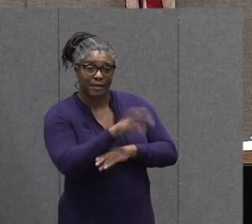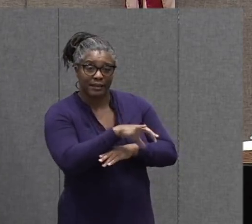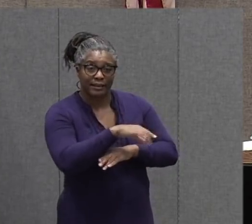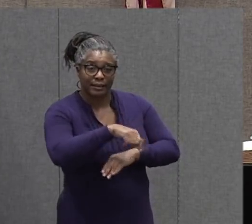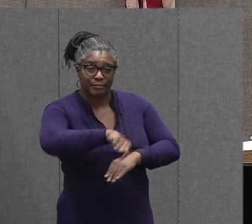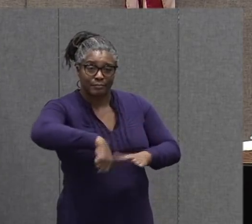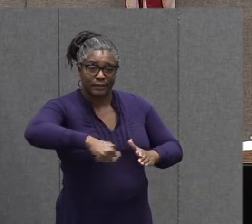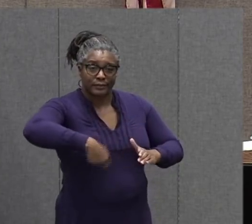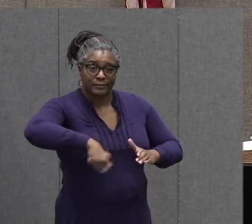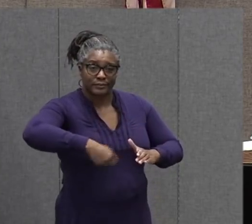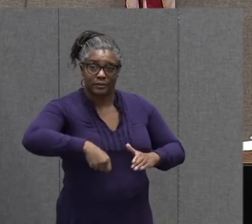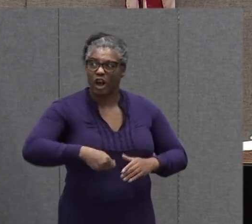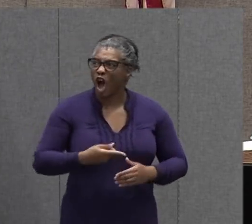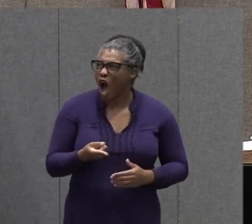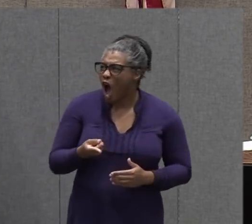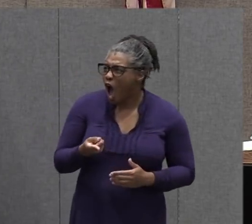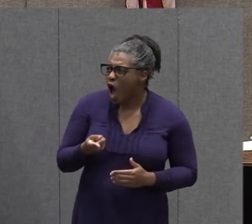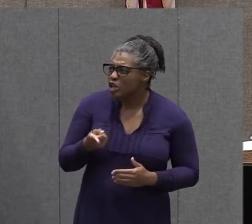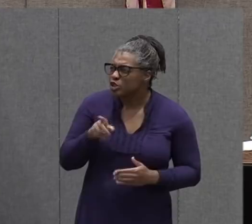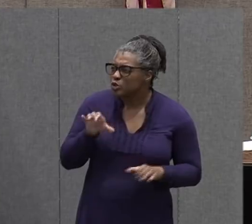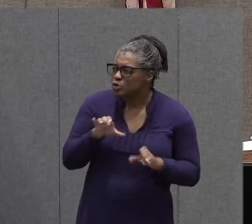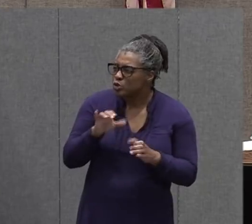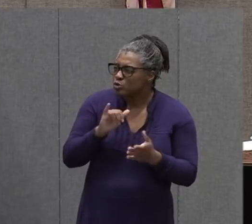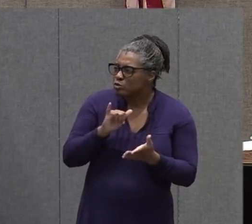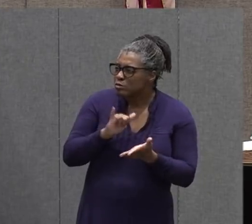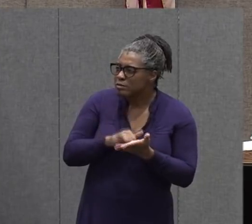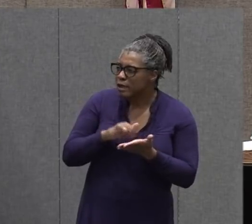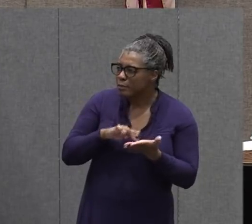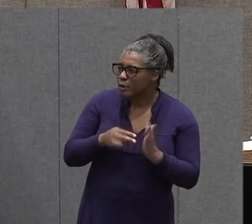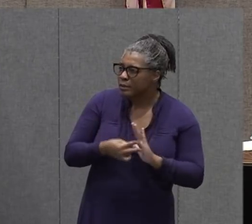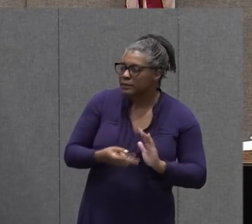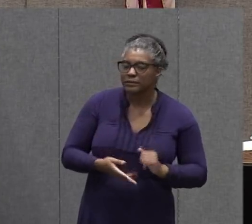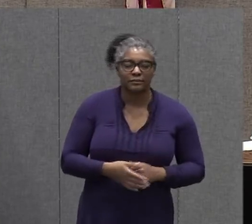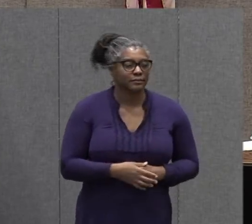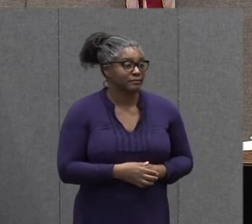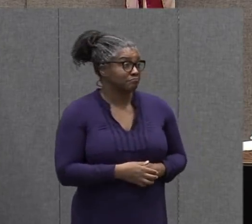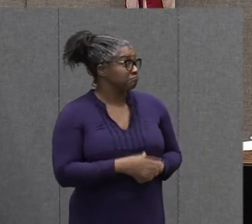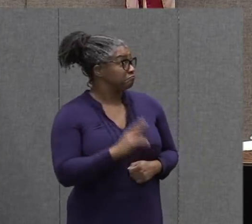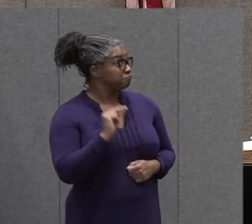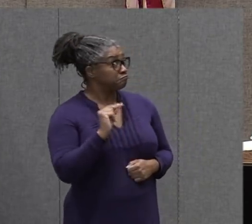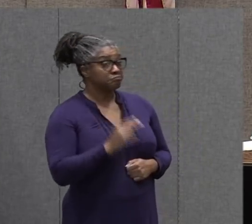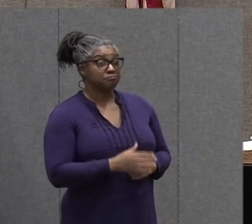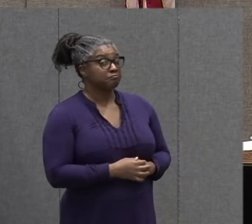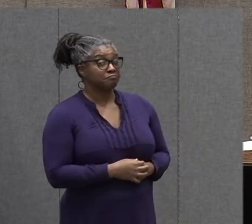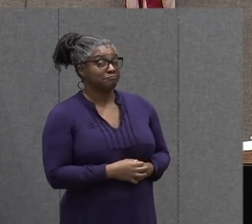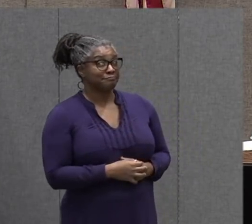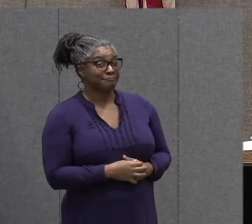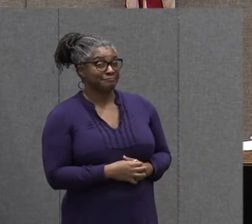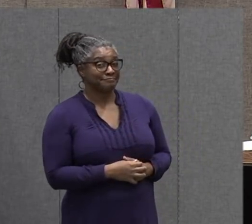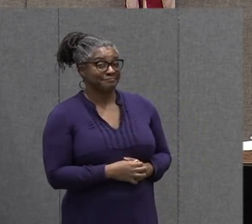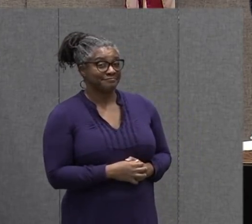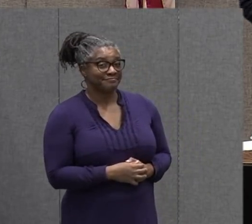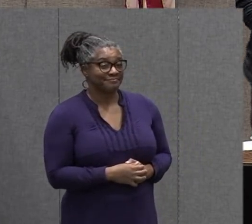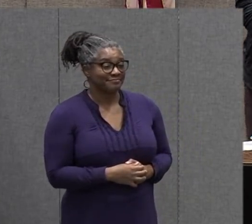[Miss Garcia] Never. [Mr. R] Alright, let's see here. [Miss Garcia] There you go, you could put the bawl off to the side.